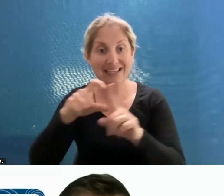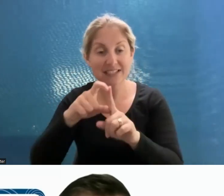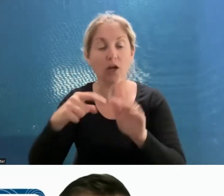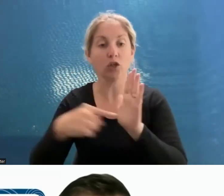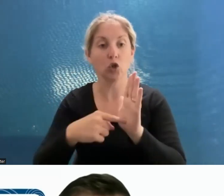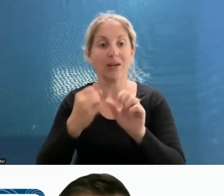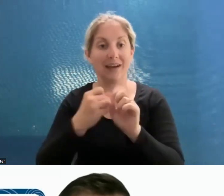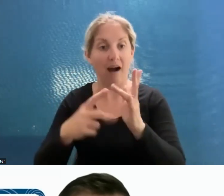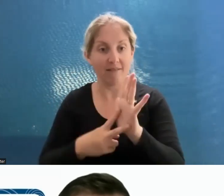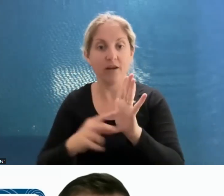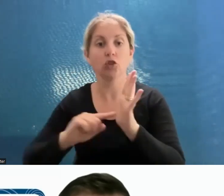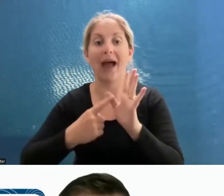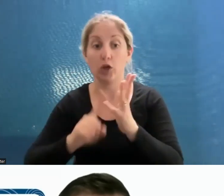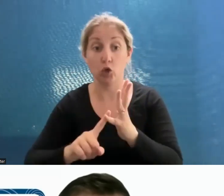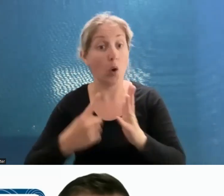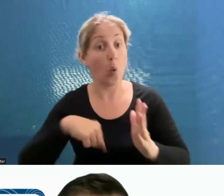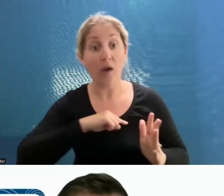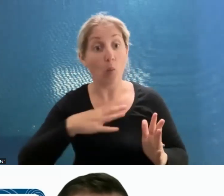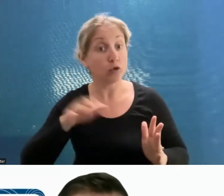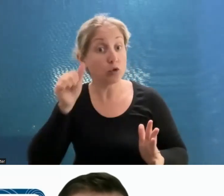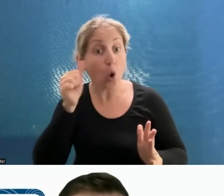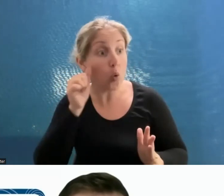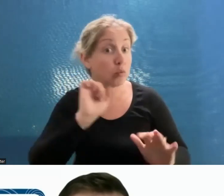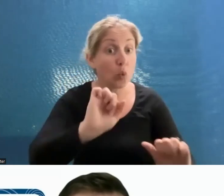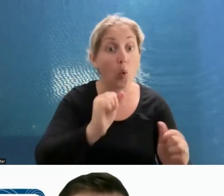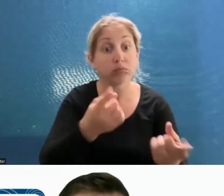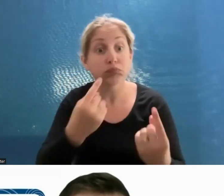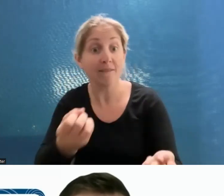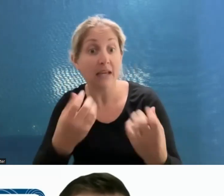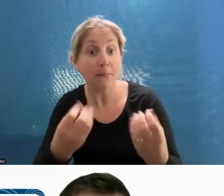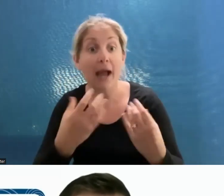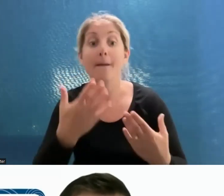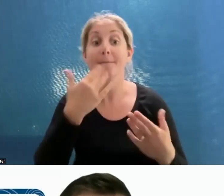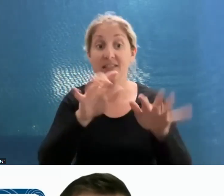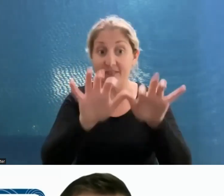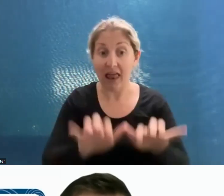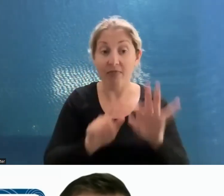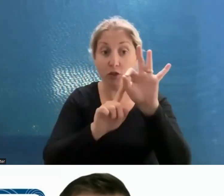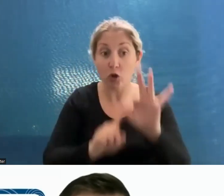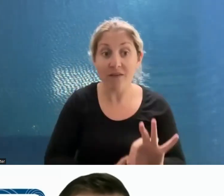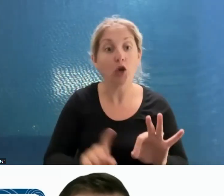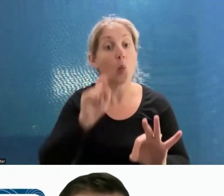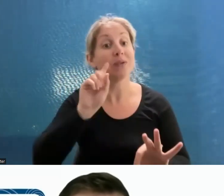We would love to hear from you, please complete the survey, which will appear on screen when the webinar ends.